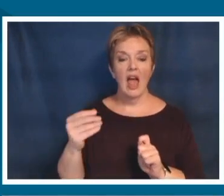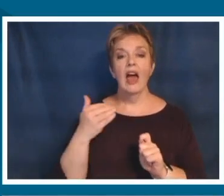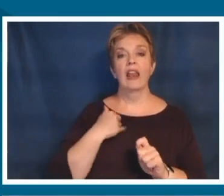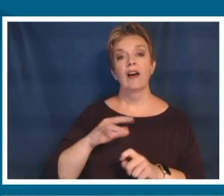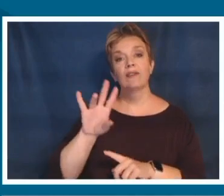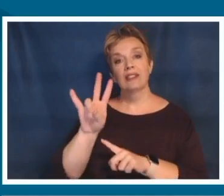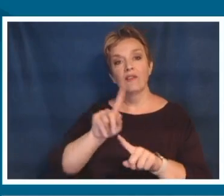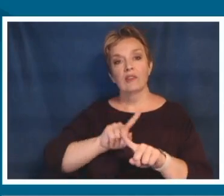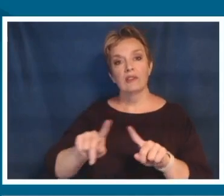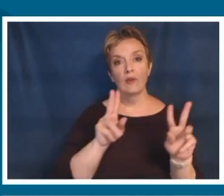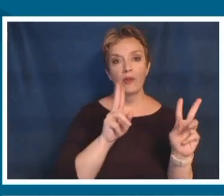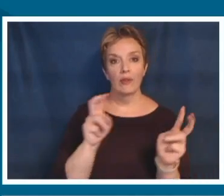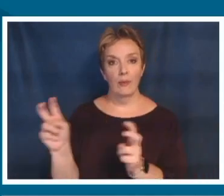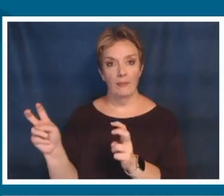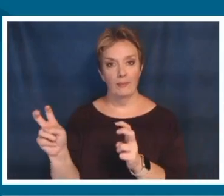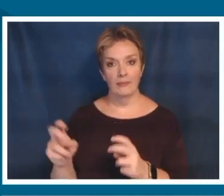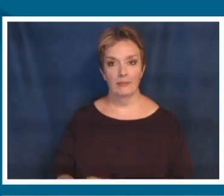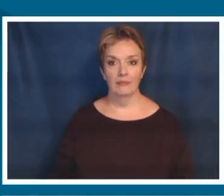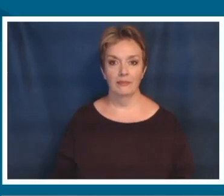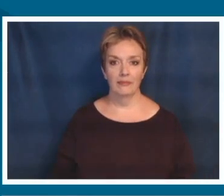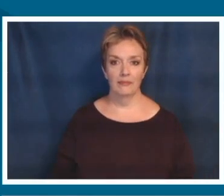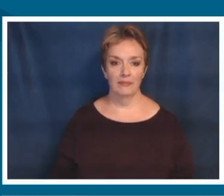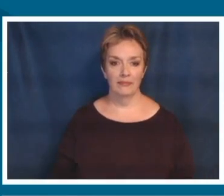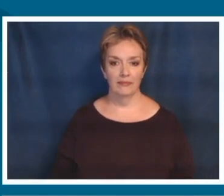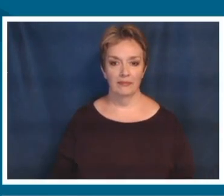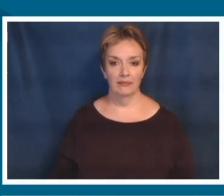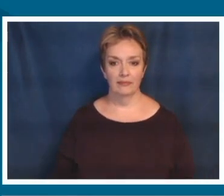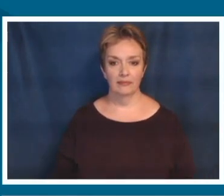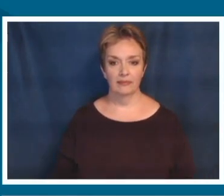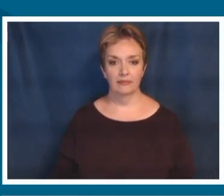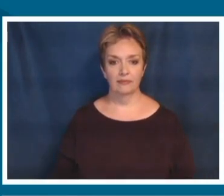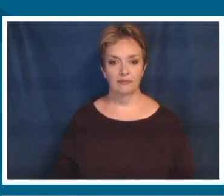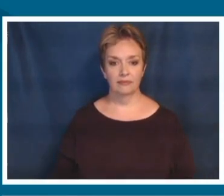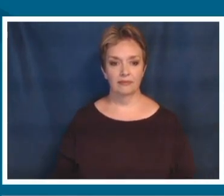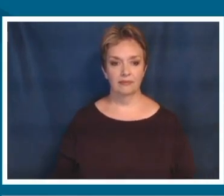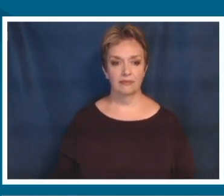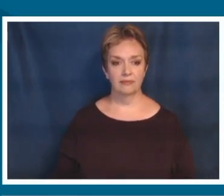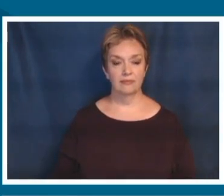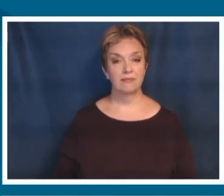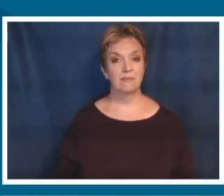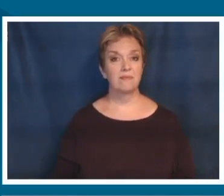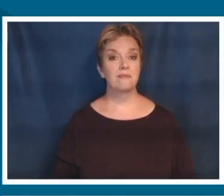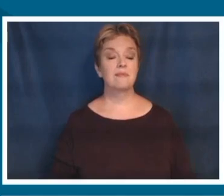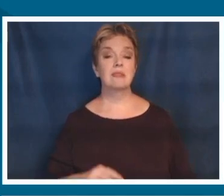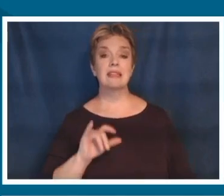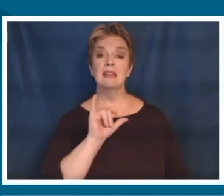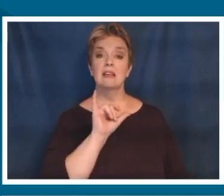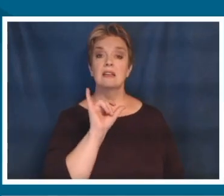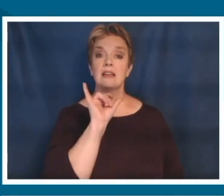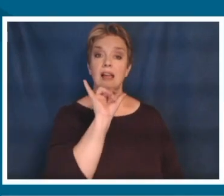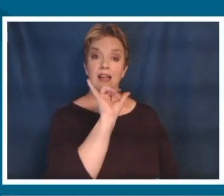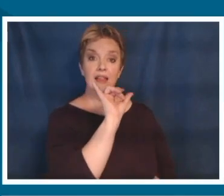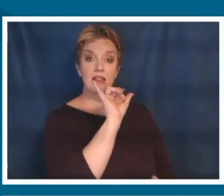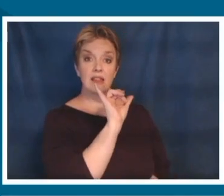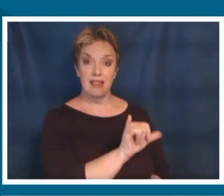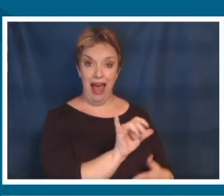themes all right so this is just a clip from actually a video of a walking tour